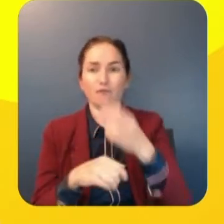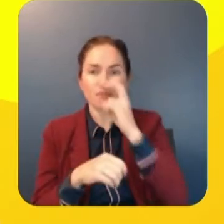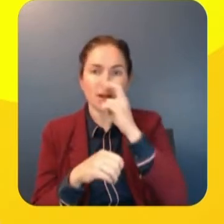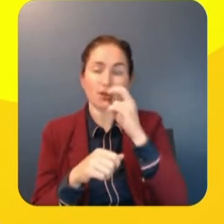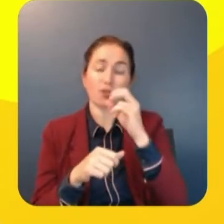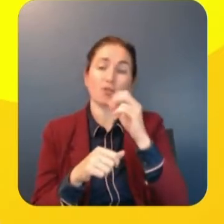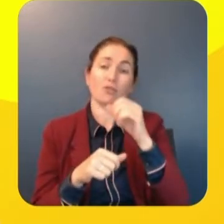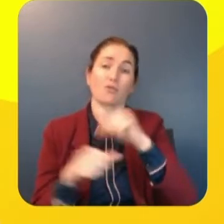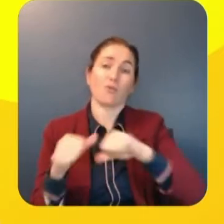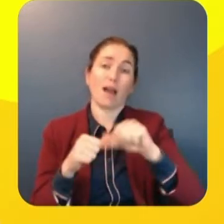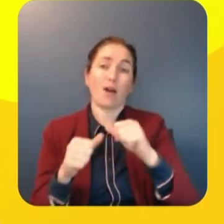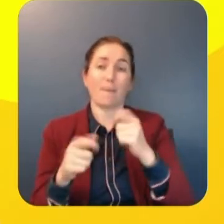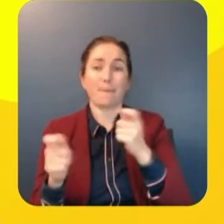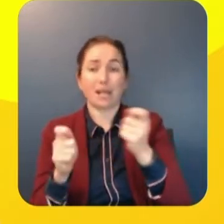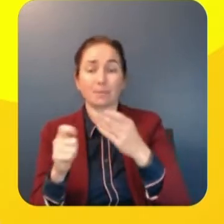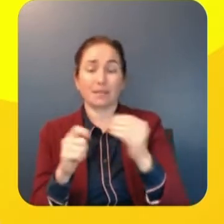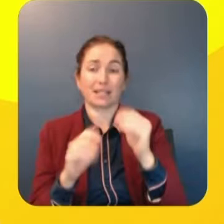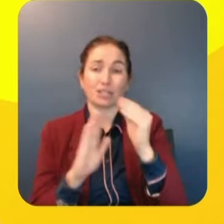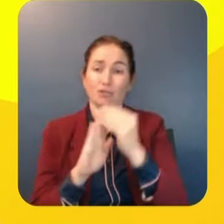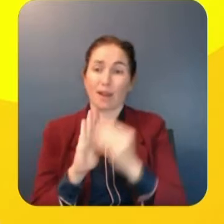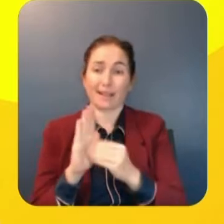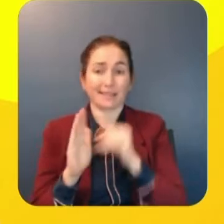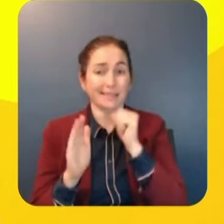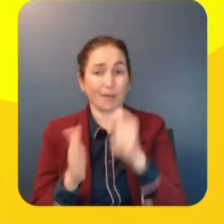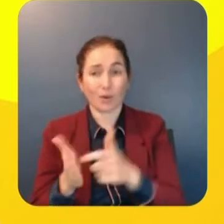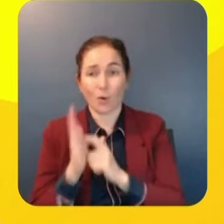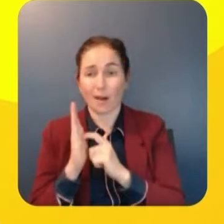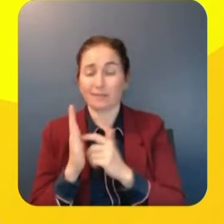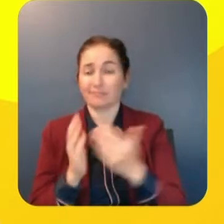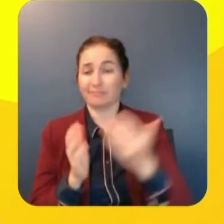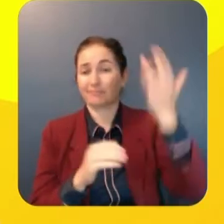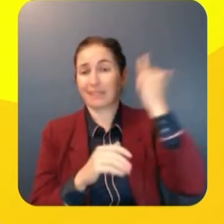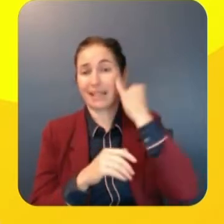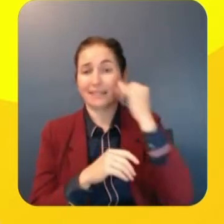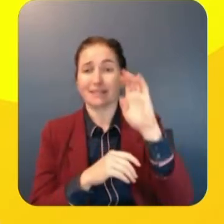So, historically, if a CEO were to hop on an earnings call and say that,